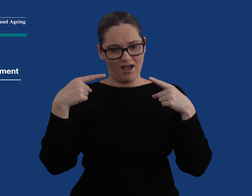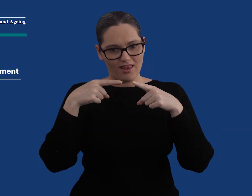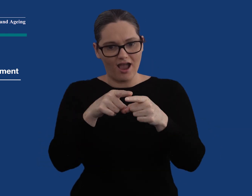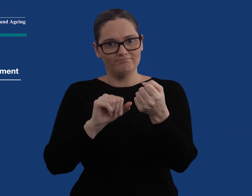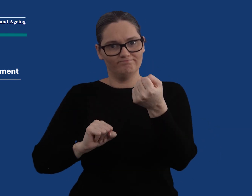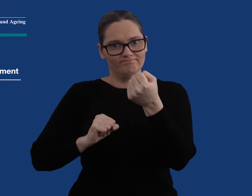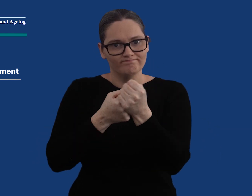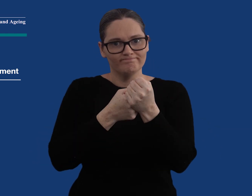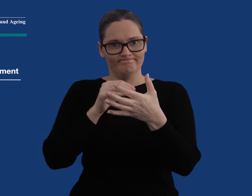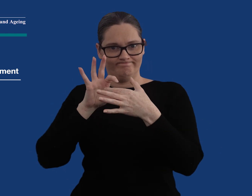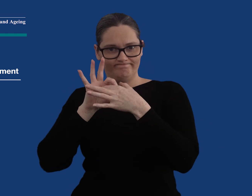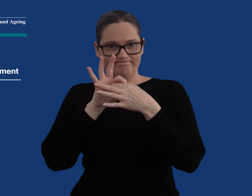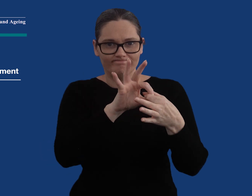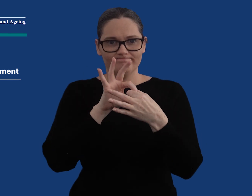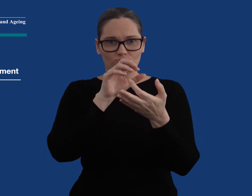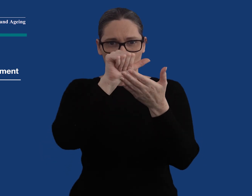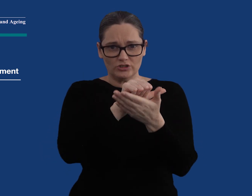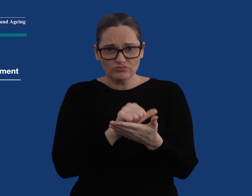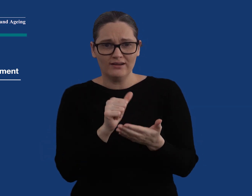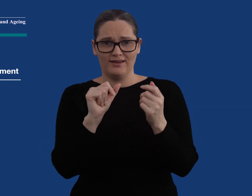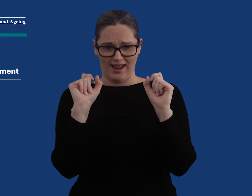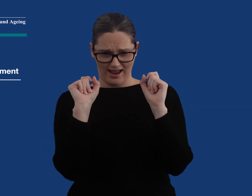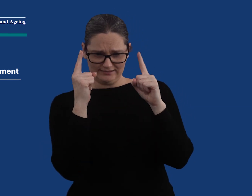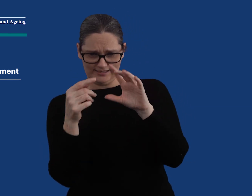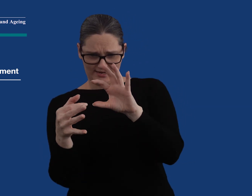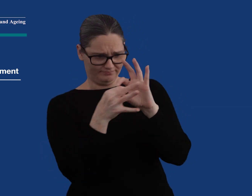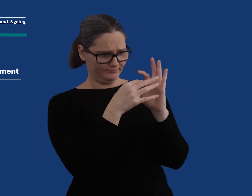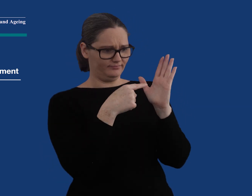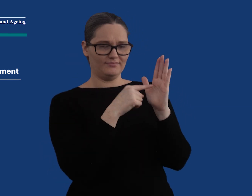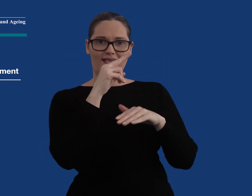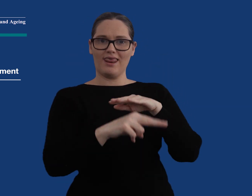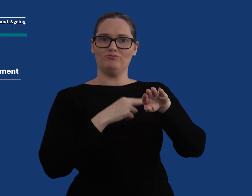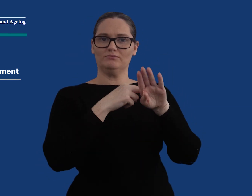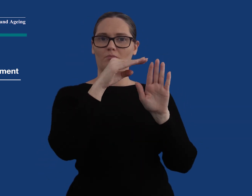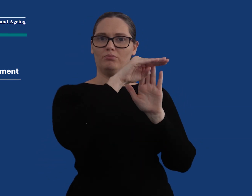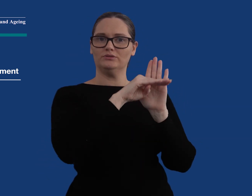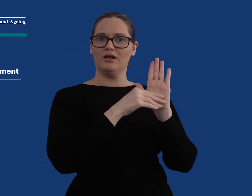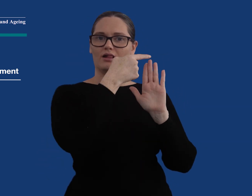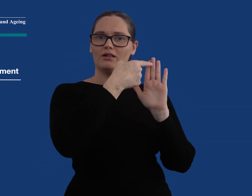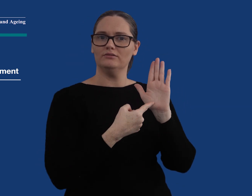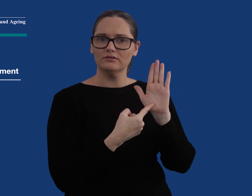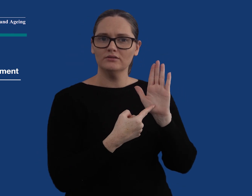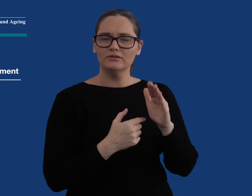are aligned to deliver a coherent and integrated national model